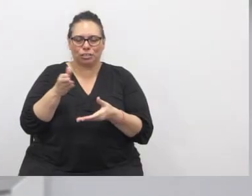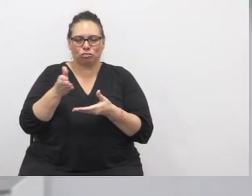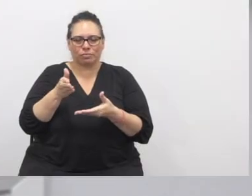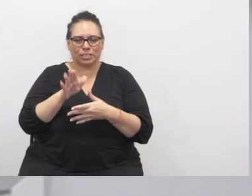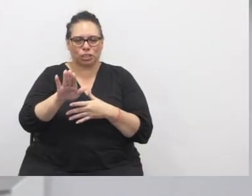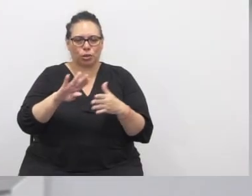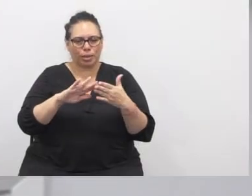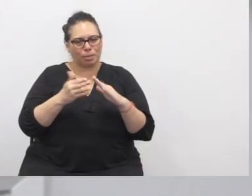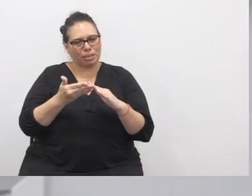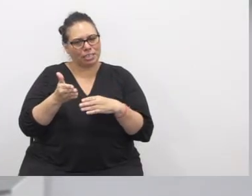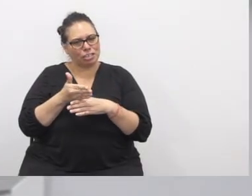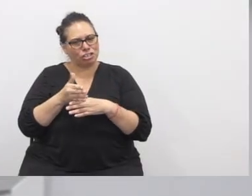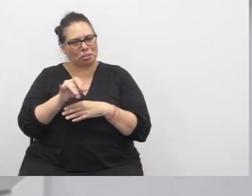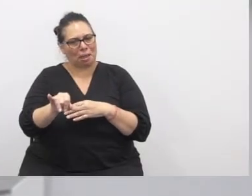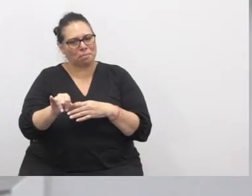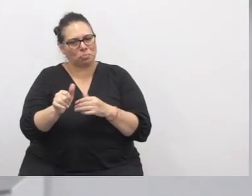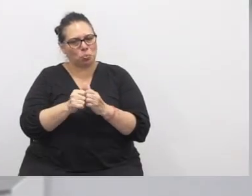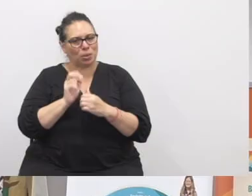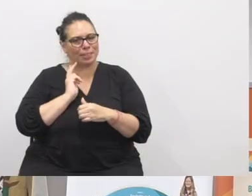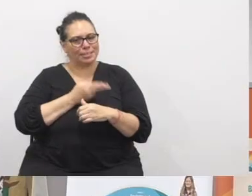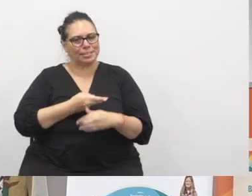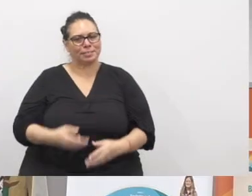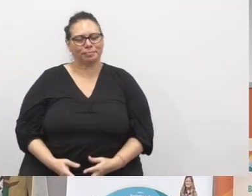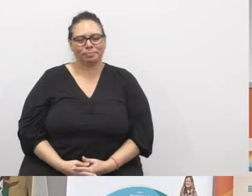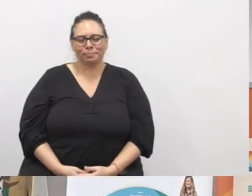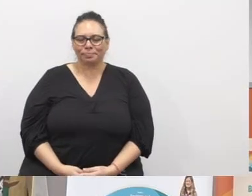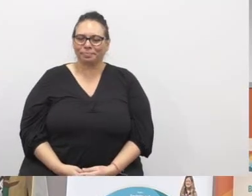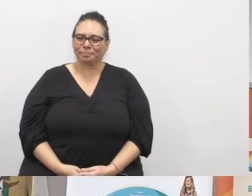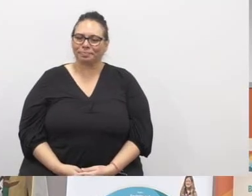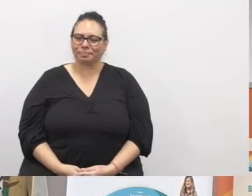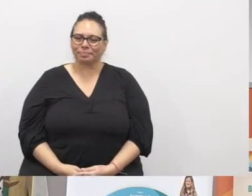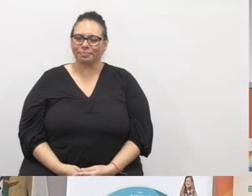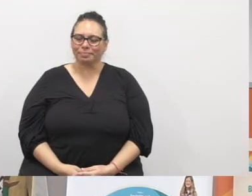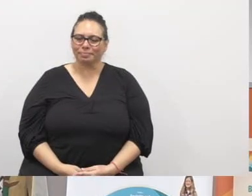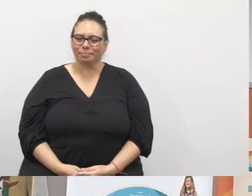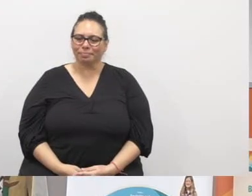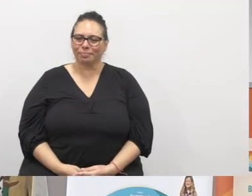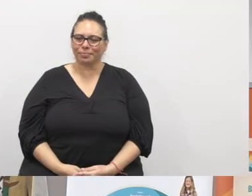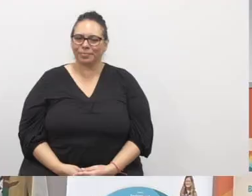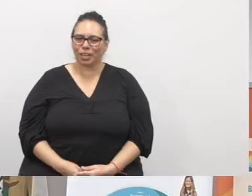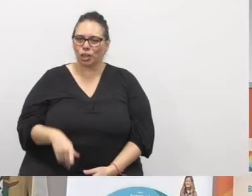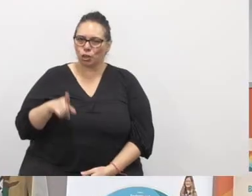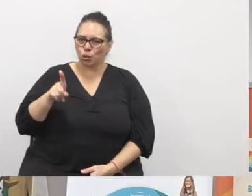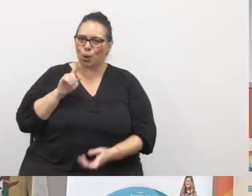and share that with us. So Naza, you're most well known in this room.